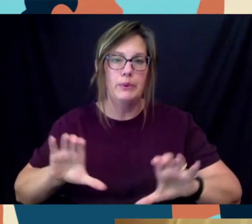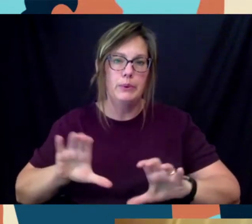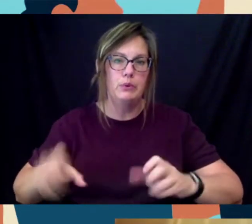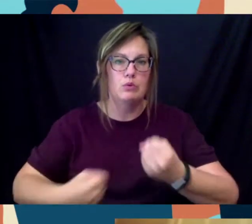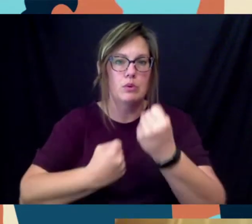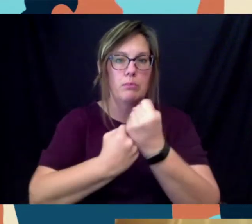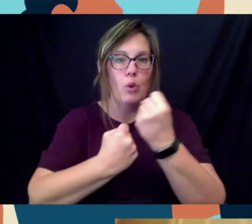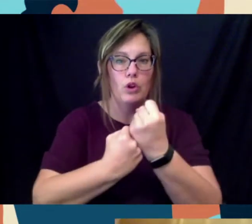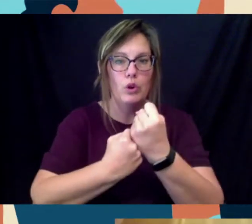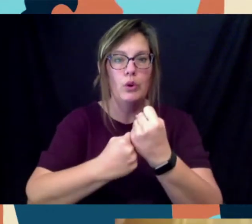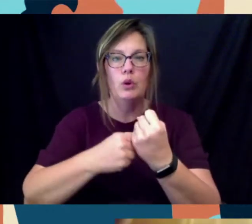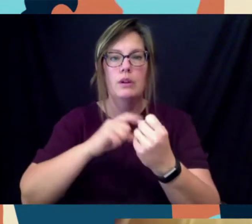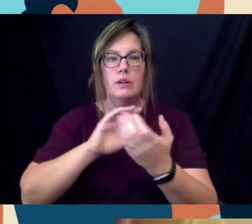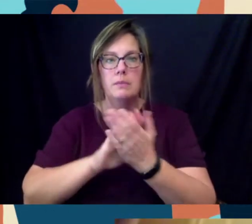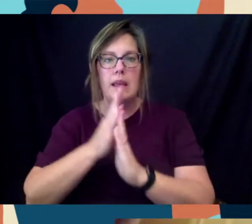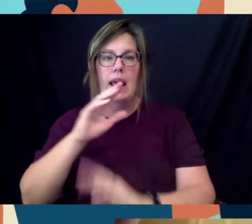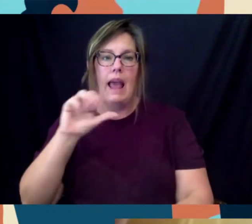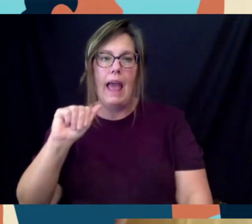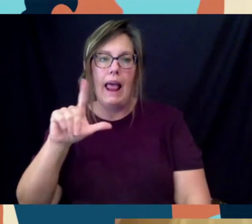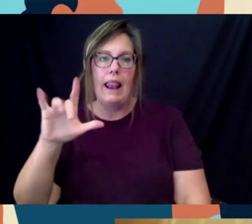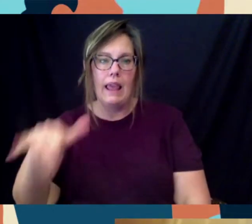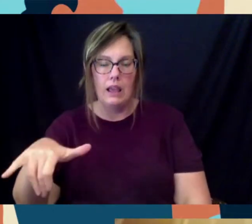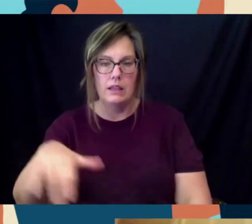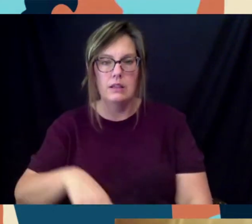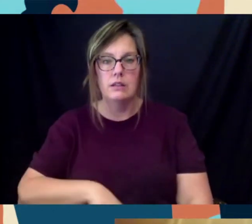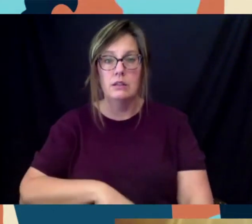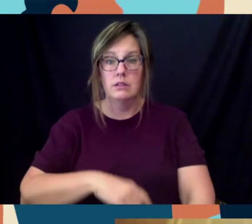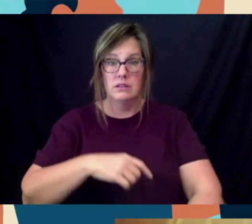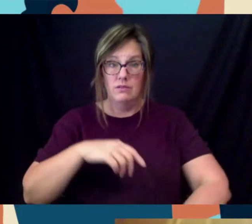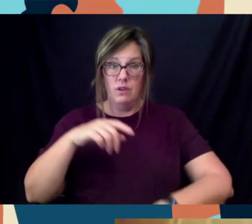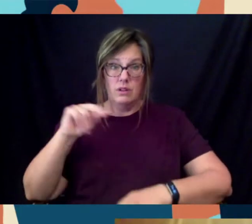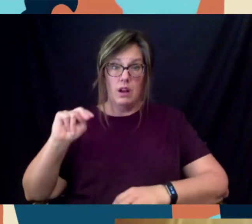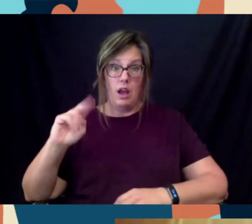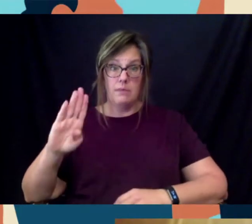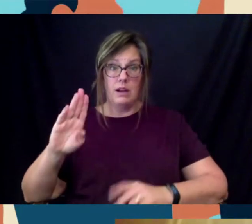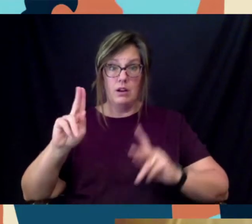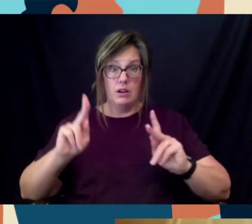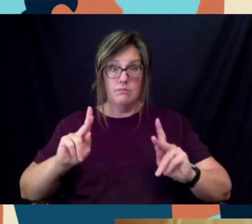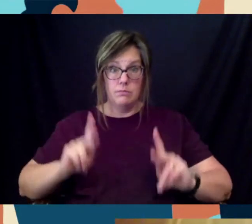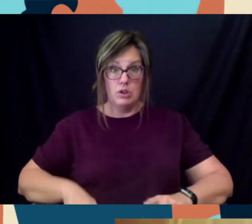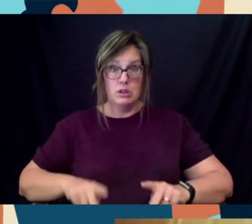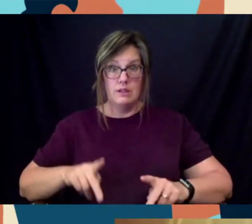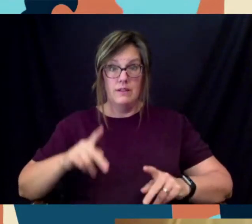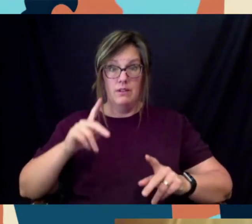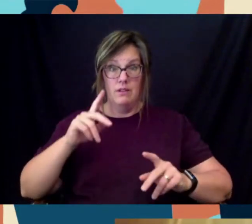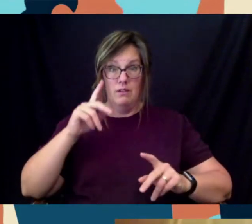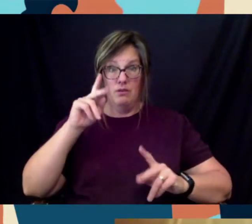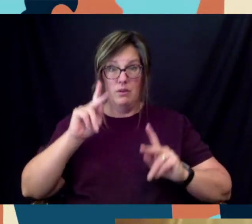i think as a non-binary person it's important for me to people to just accept me for who i am and